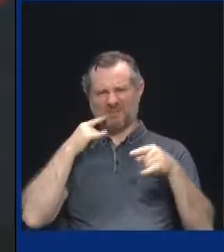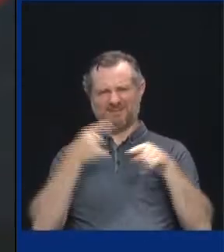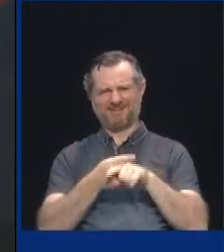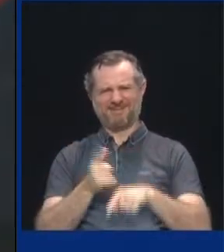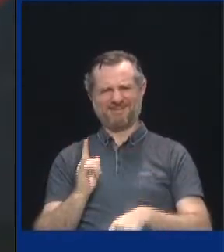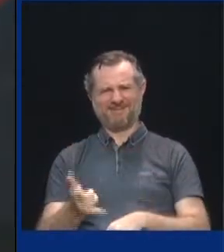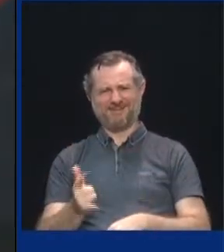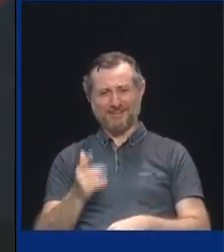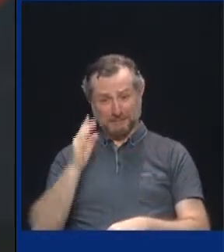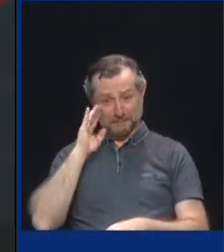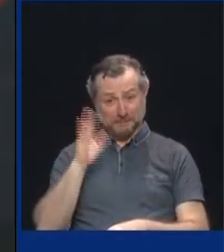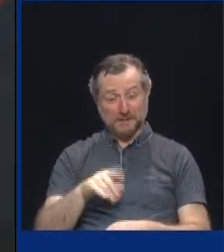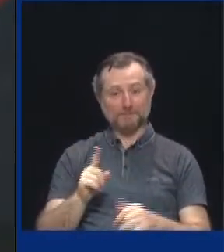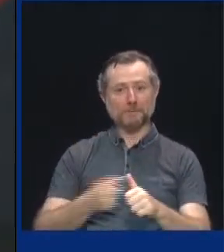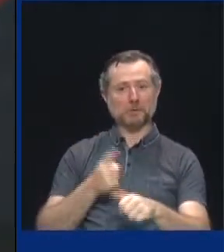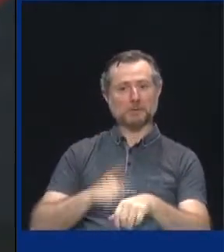NORMALLY DON'T HAVE A BASEBALL